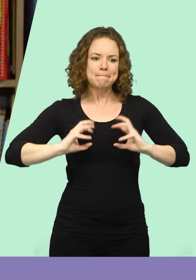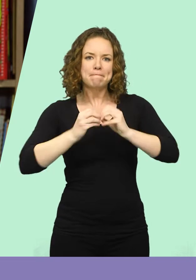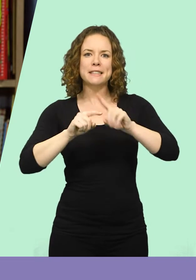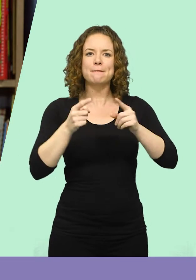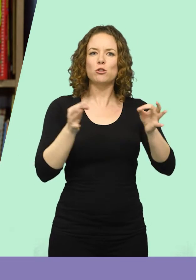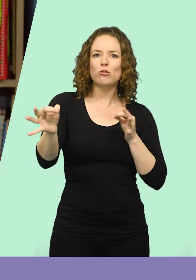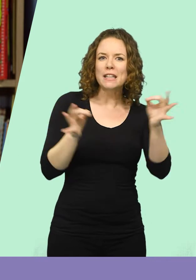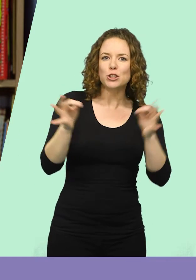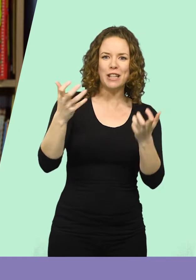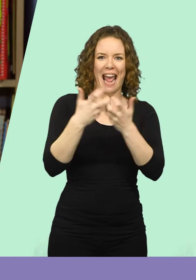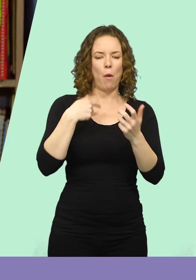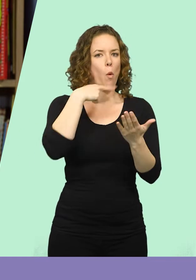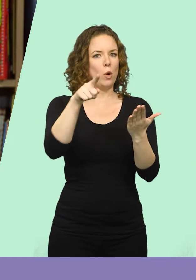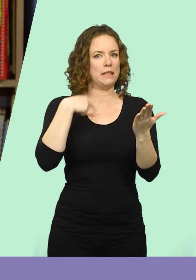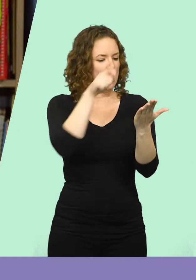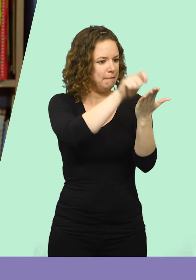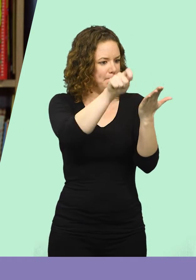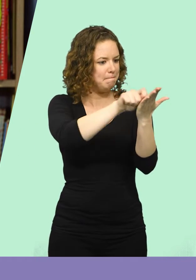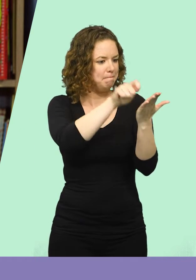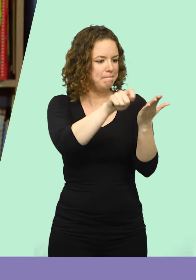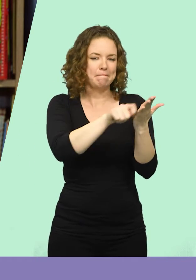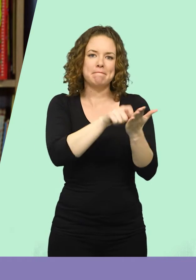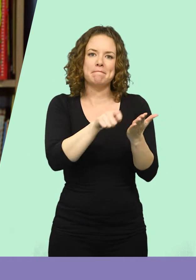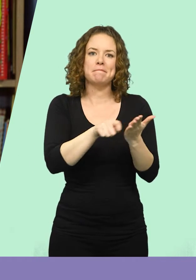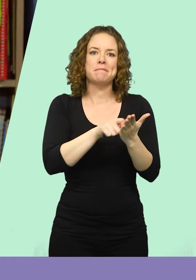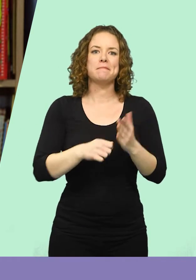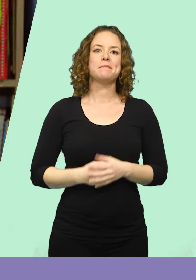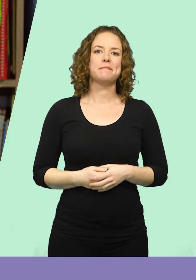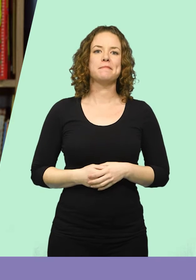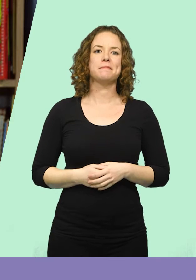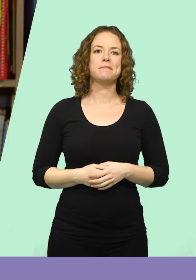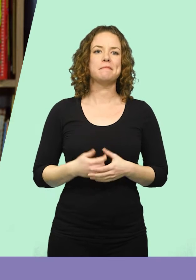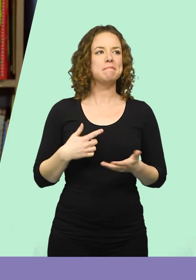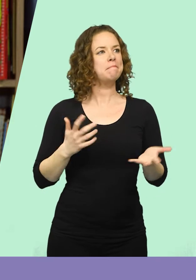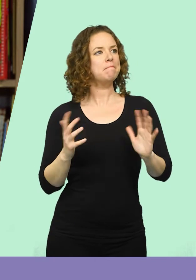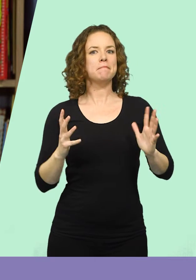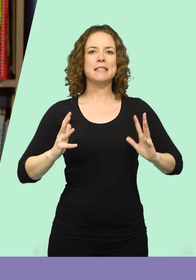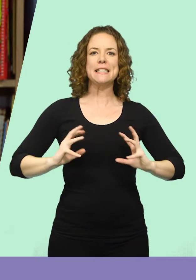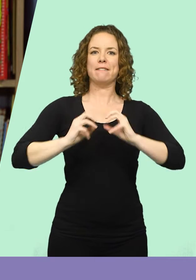When it came to customers I kind of developed strategies for taking their order.